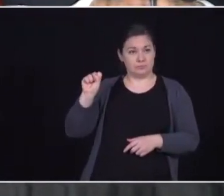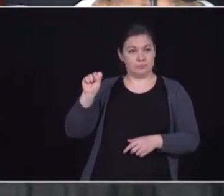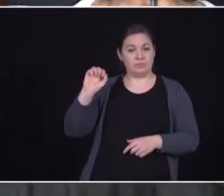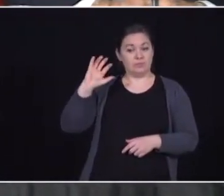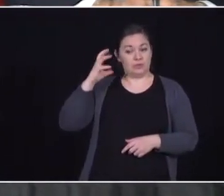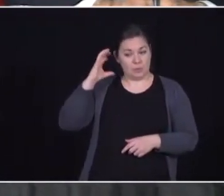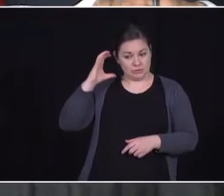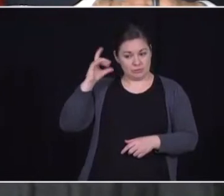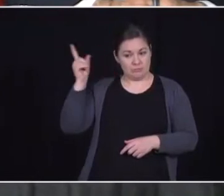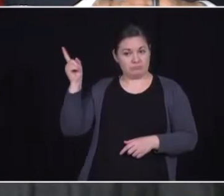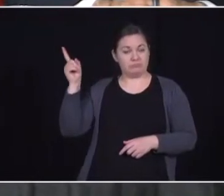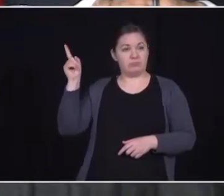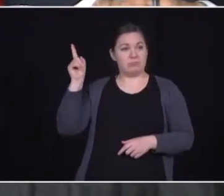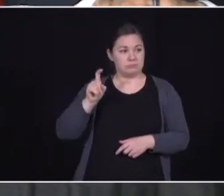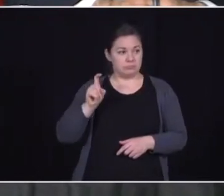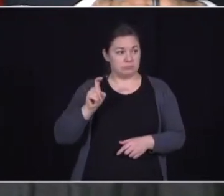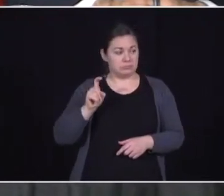From Darren at global news radio 640 Toronto